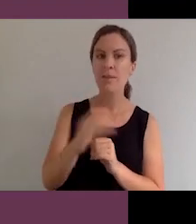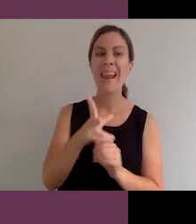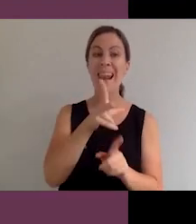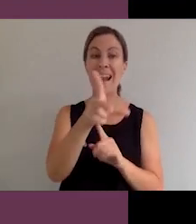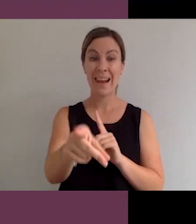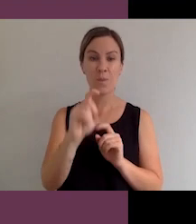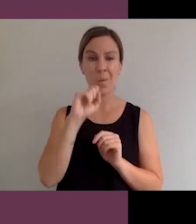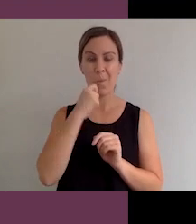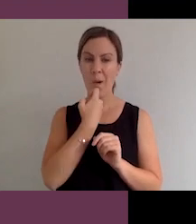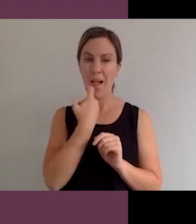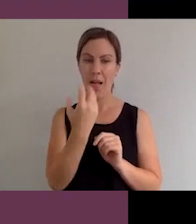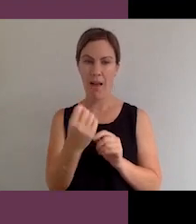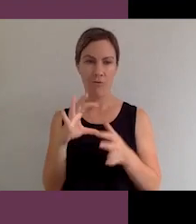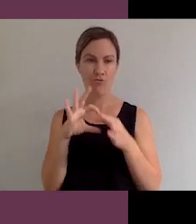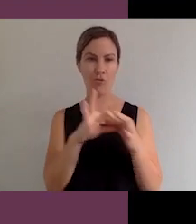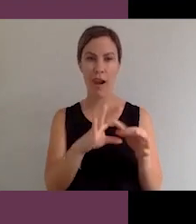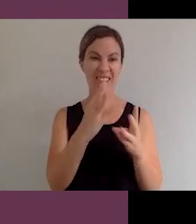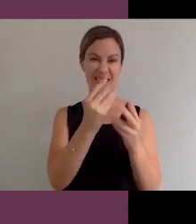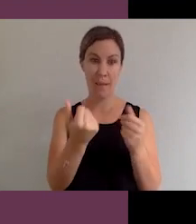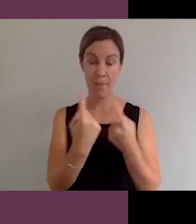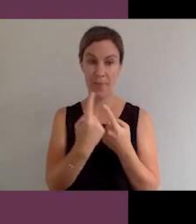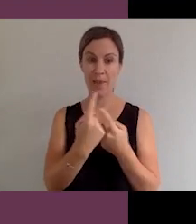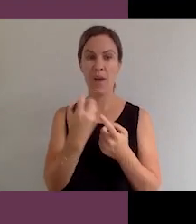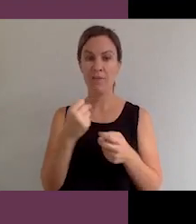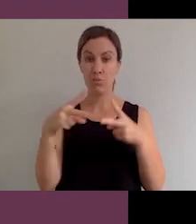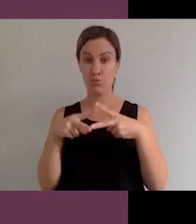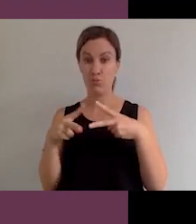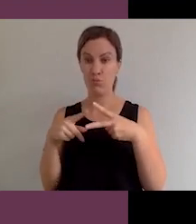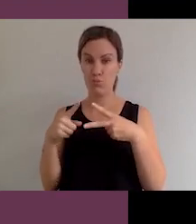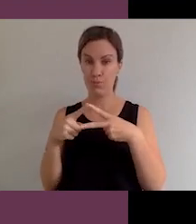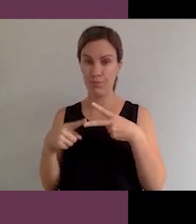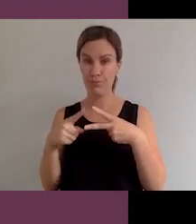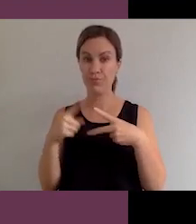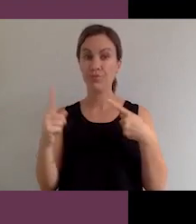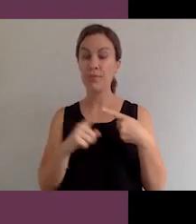what we talked about we have two sessions. The first one is coaching,